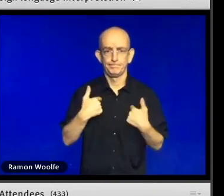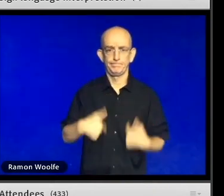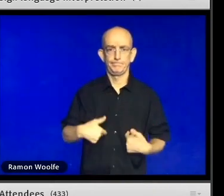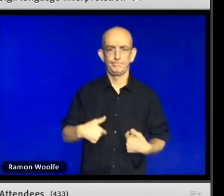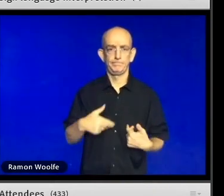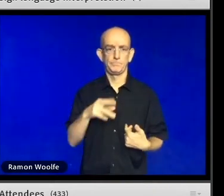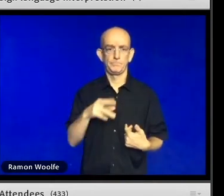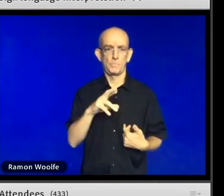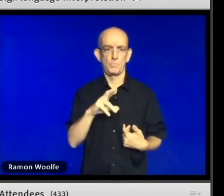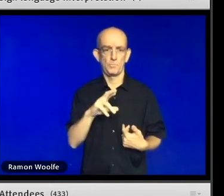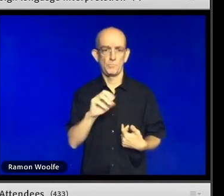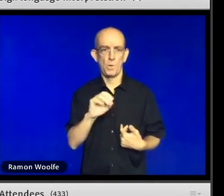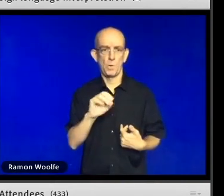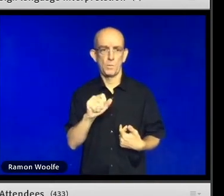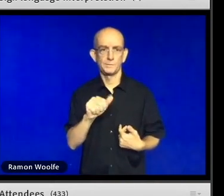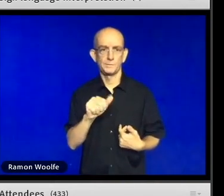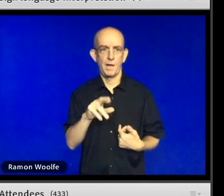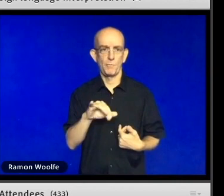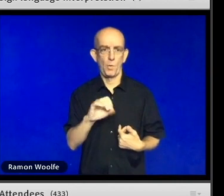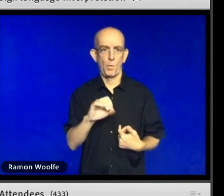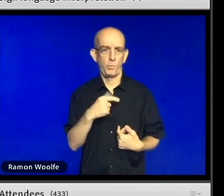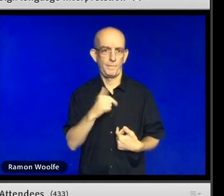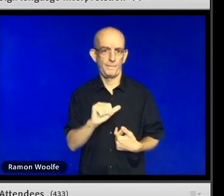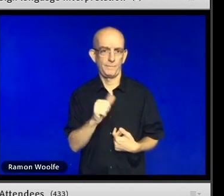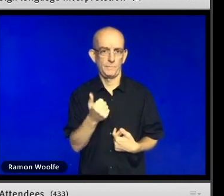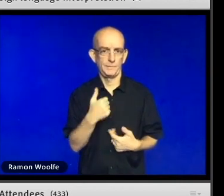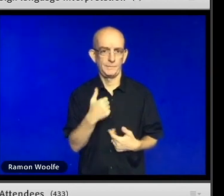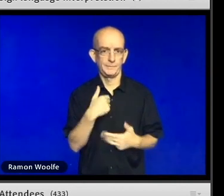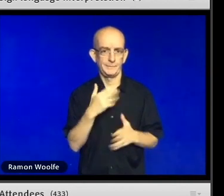word of Rosario. >> ROSARIO GALARZA: Well, good morning, everyone.